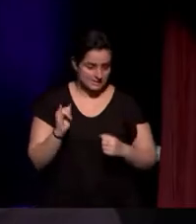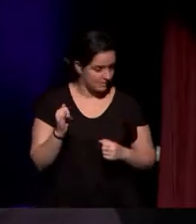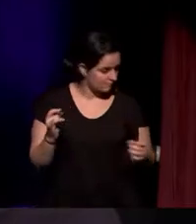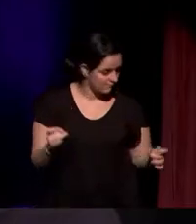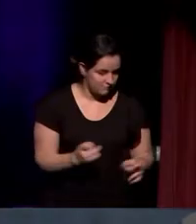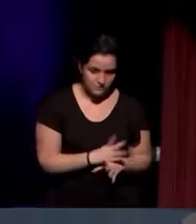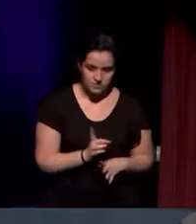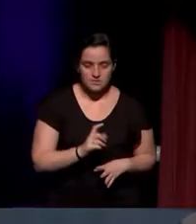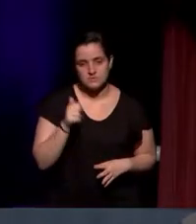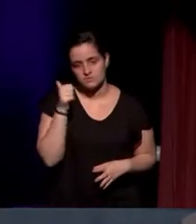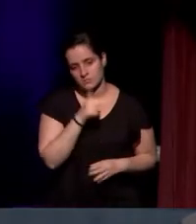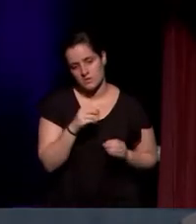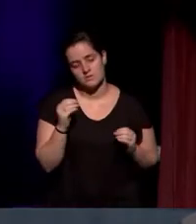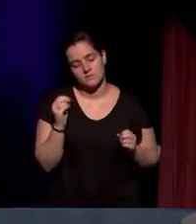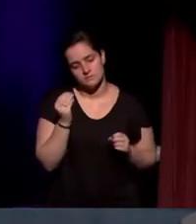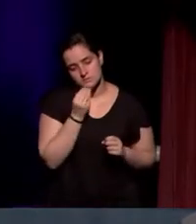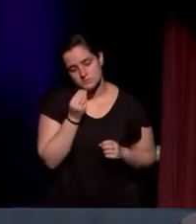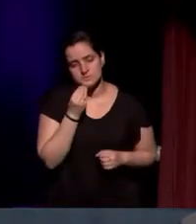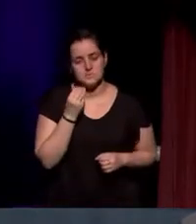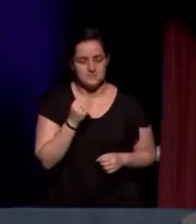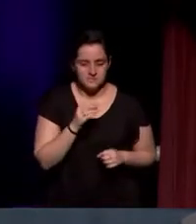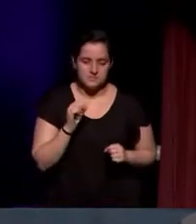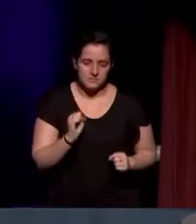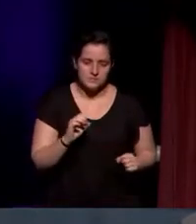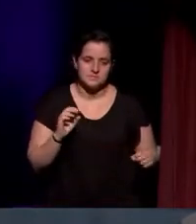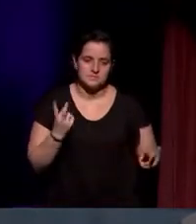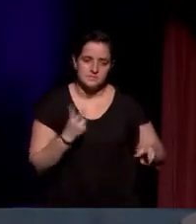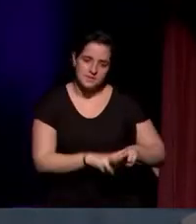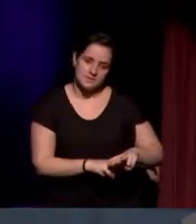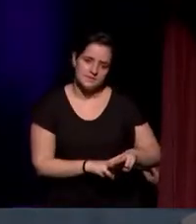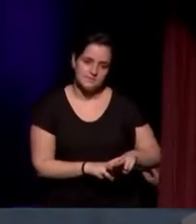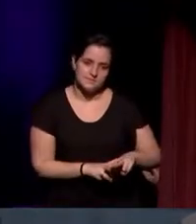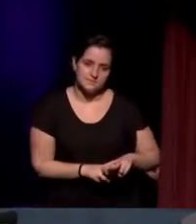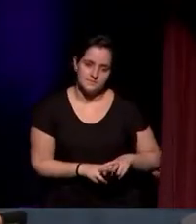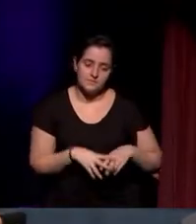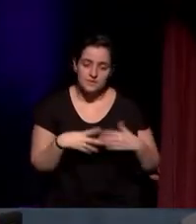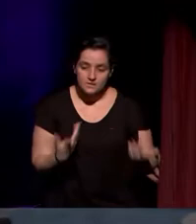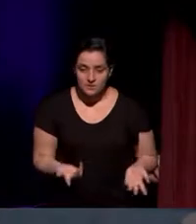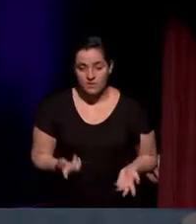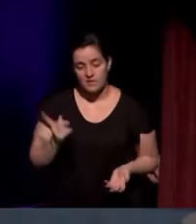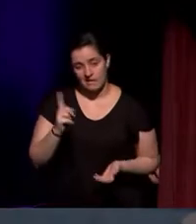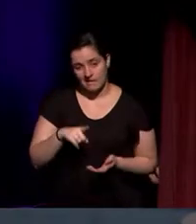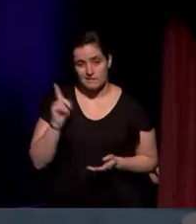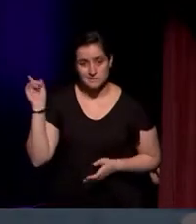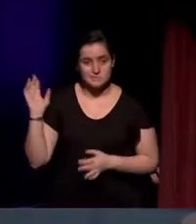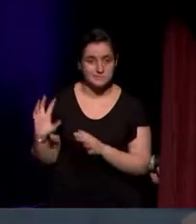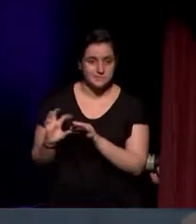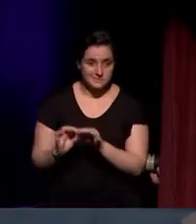the women could be arrested, then it was in this context who worked there like that.